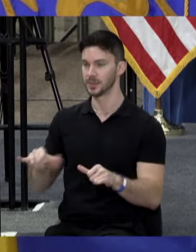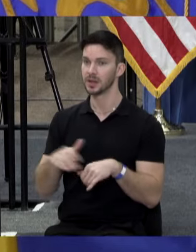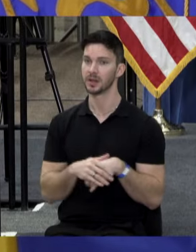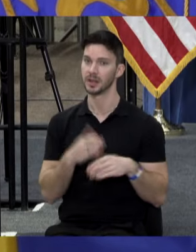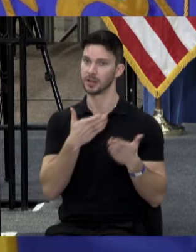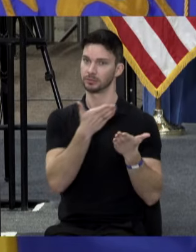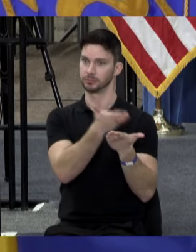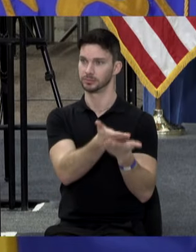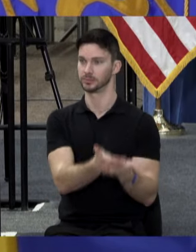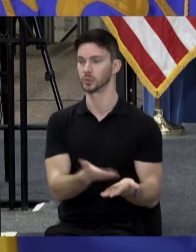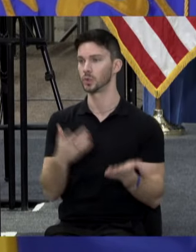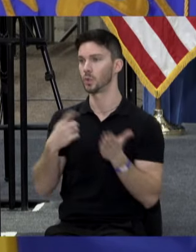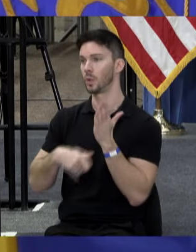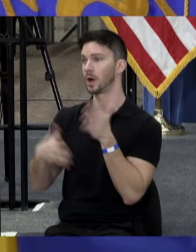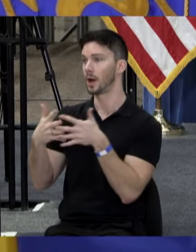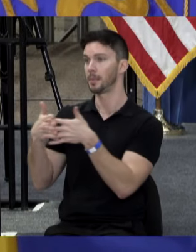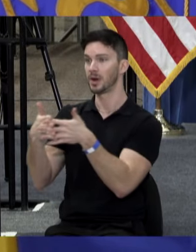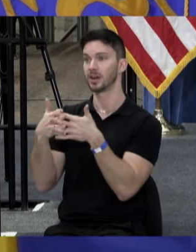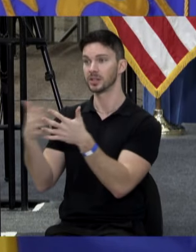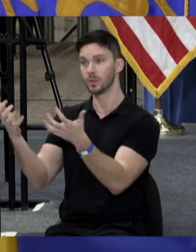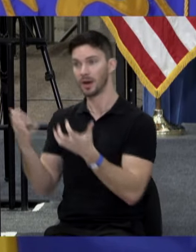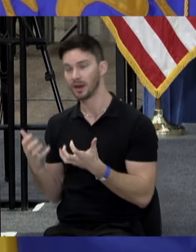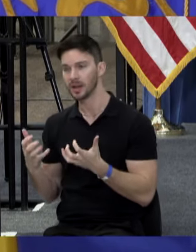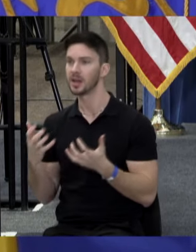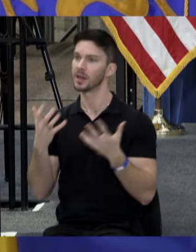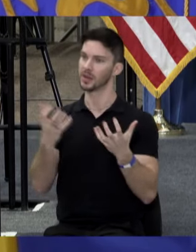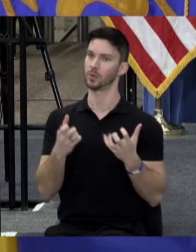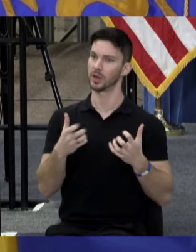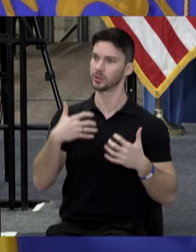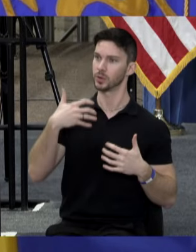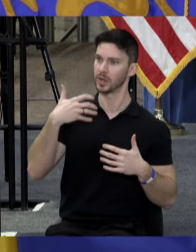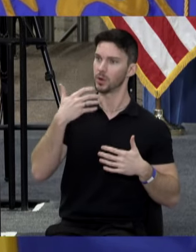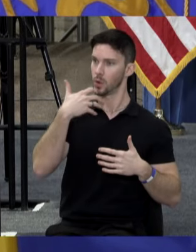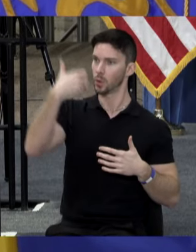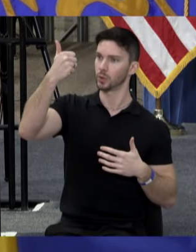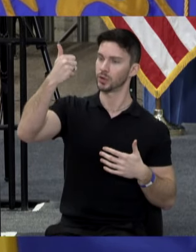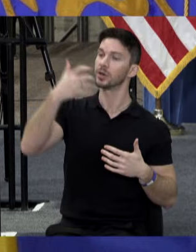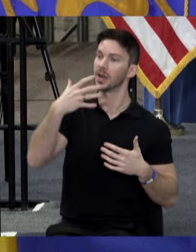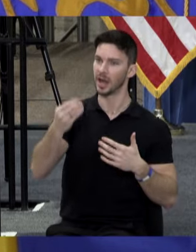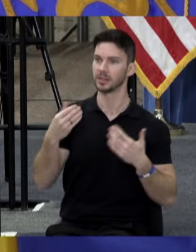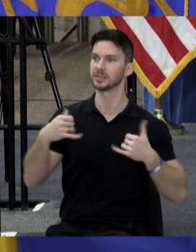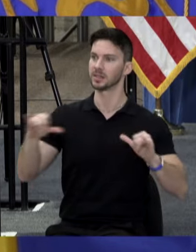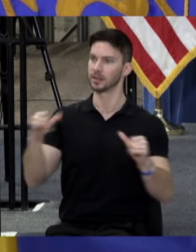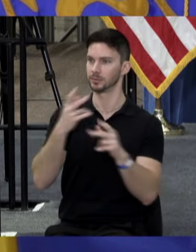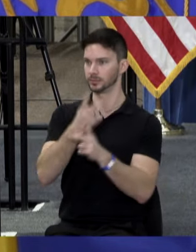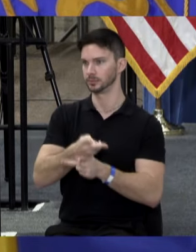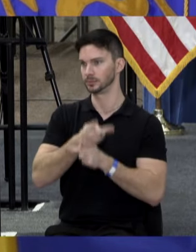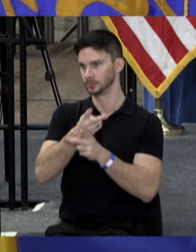the ability to age and receive care in their homes, in their communities, surrounded by what's